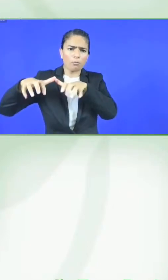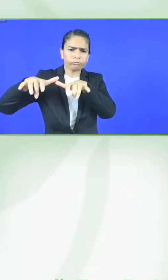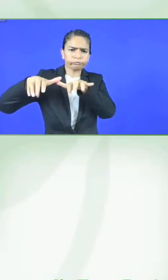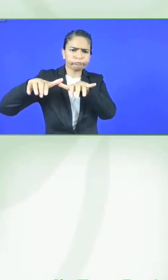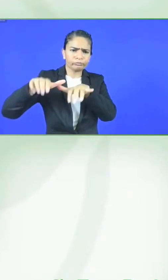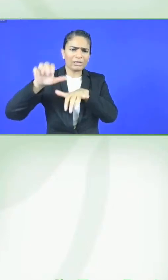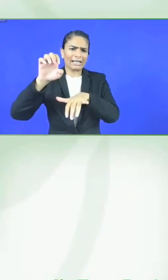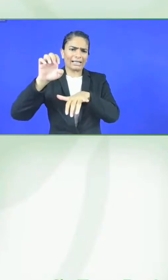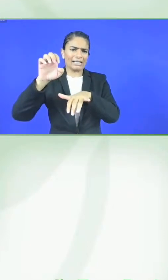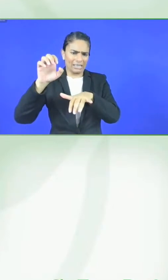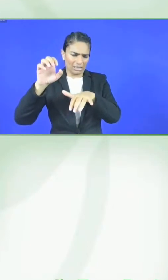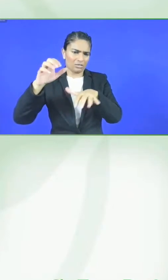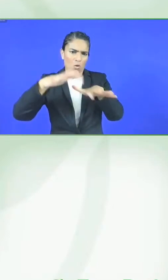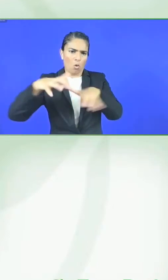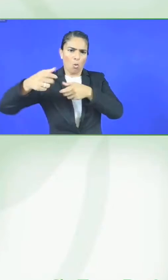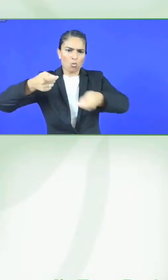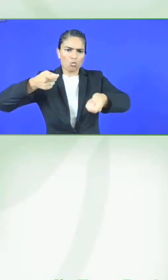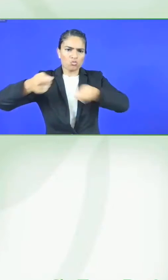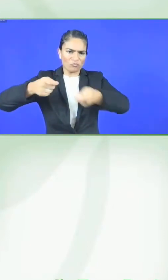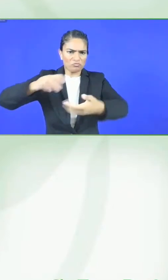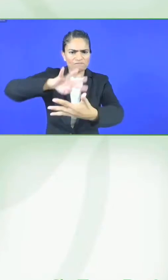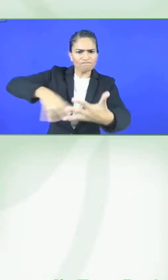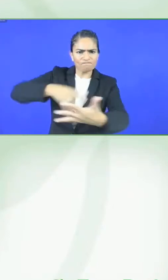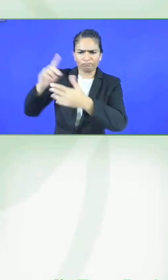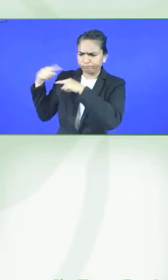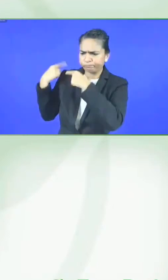for a person with a disability who is blind.